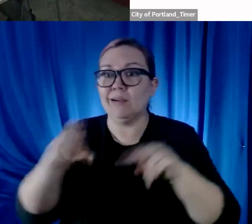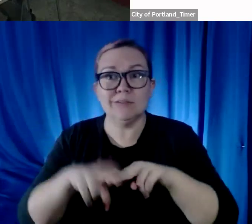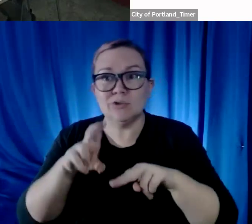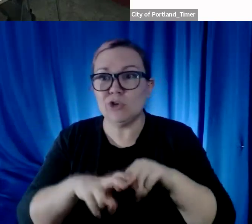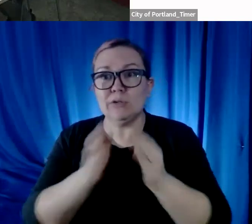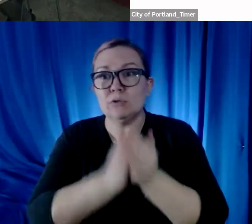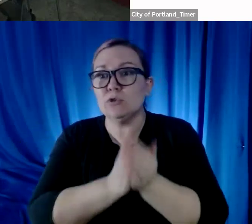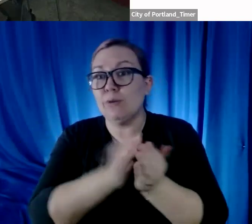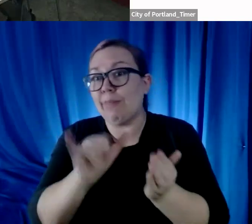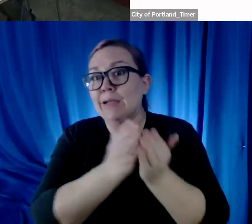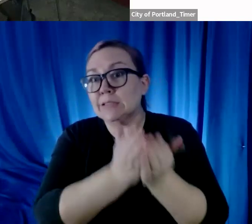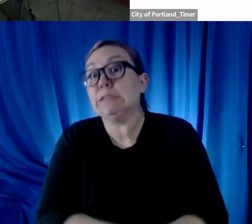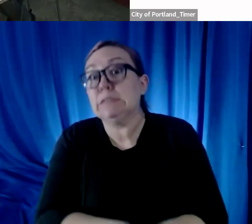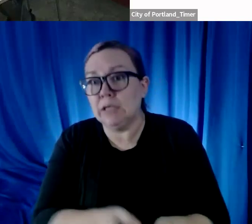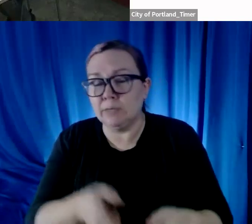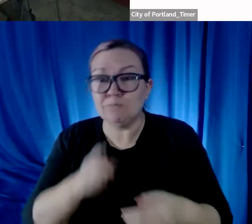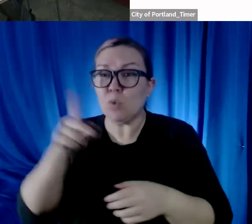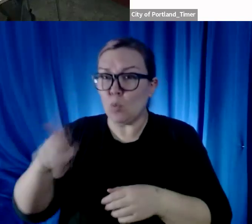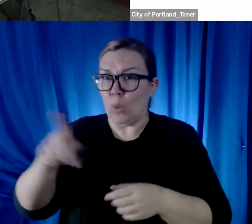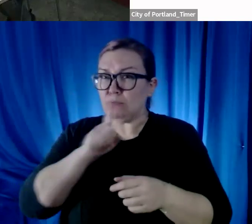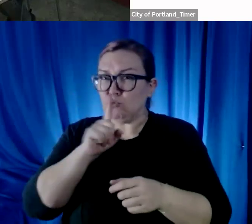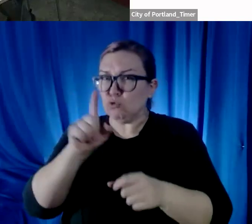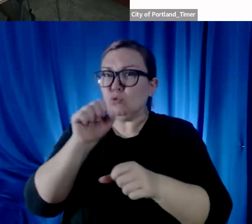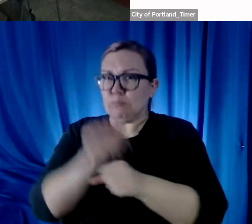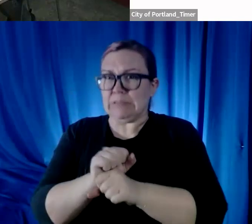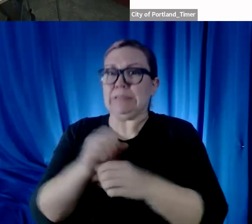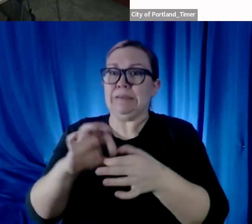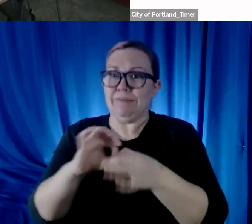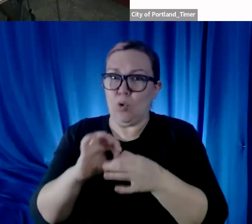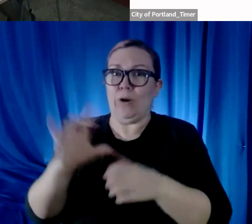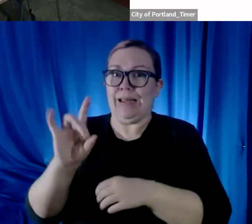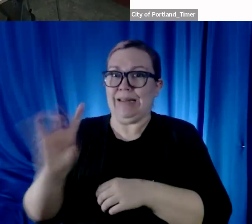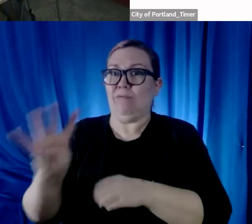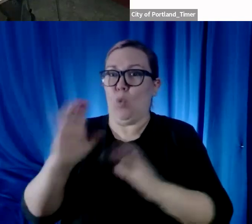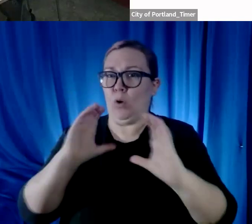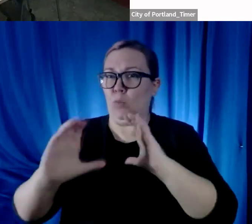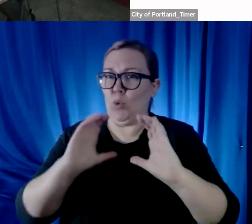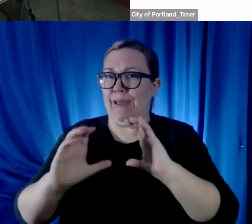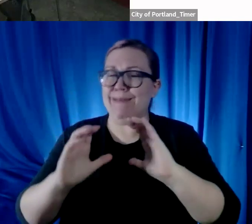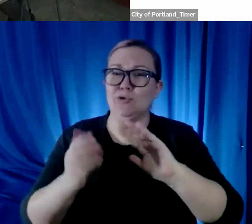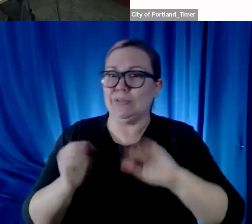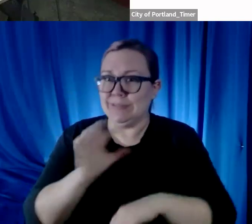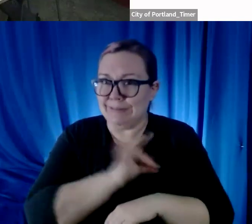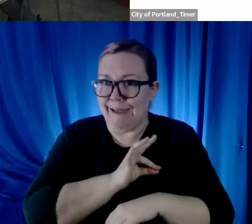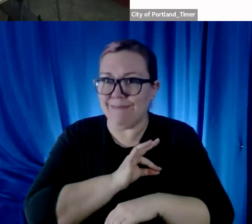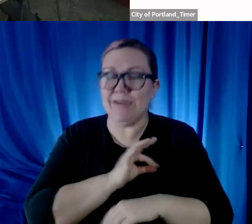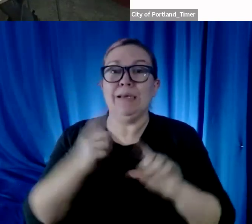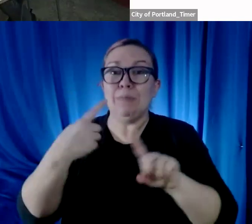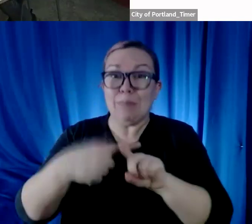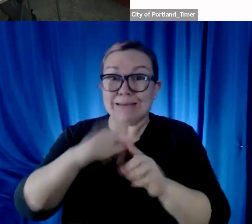Can Portland truly afford 85 communication staff across six service areas Plus a new centralized office.